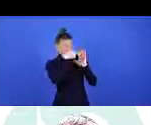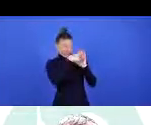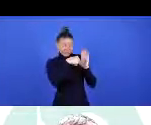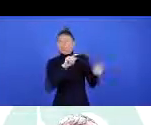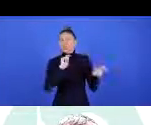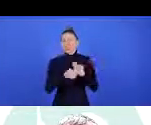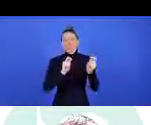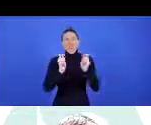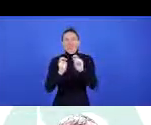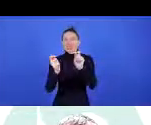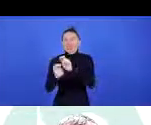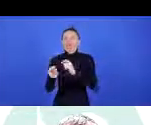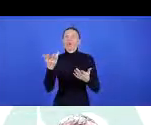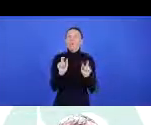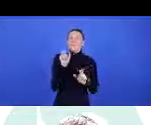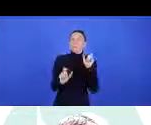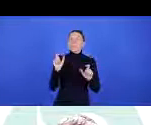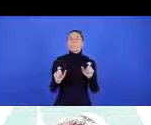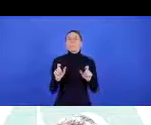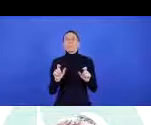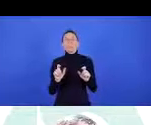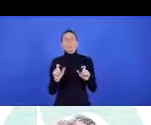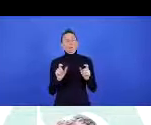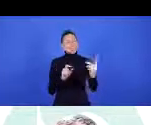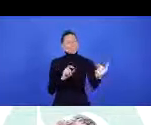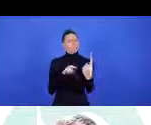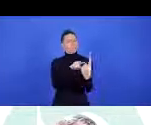still changing, so people who inquired about the